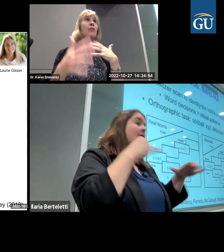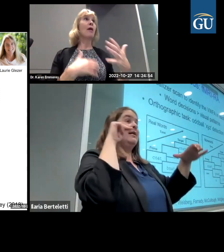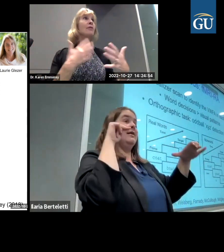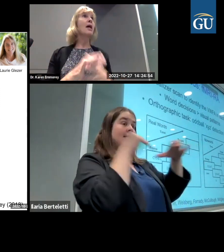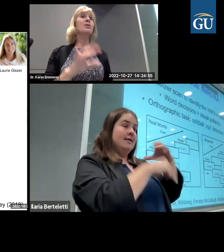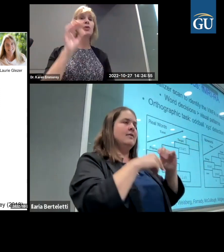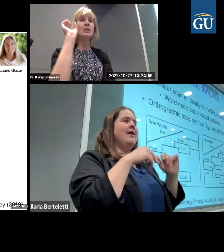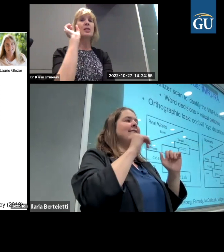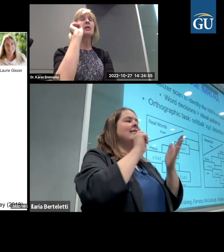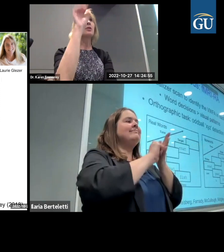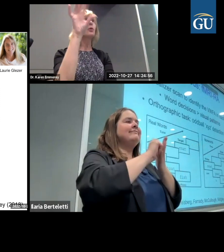just occurs occasionally.